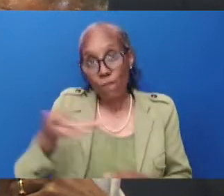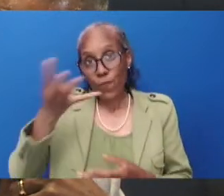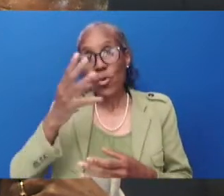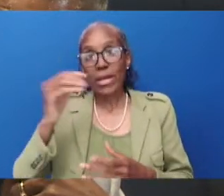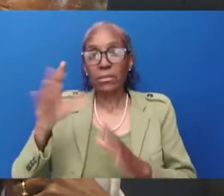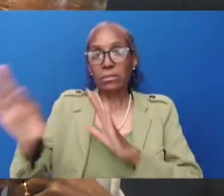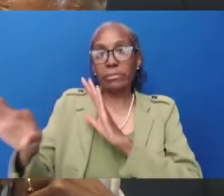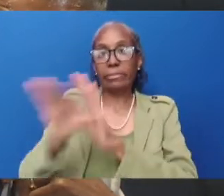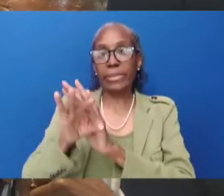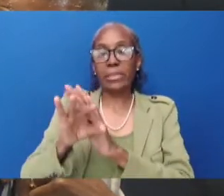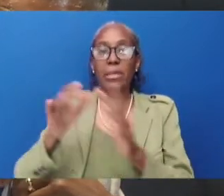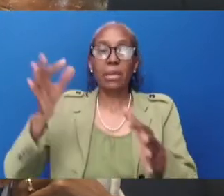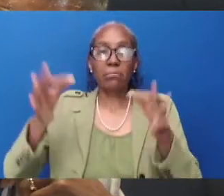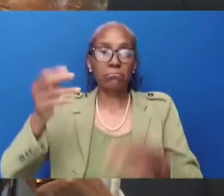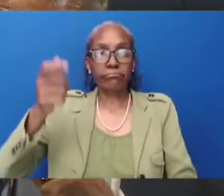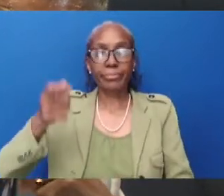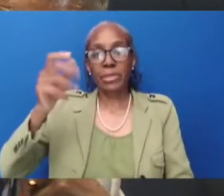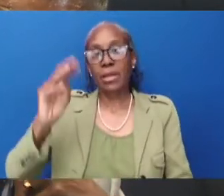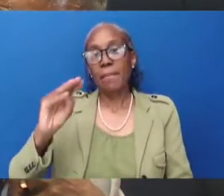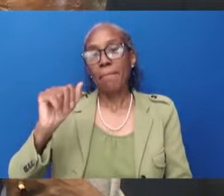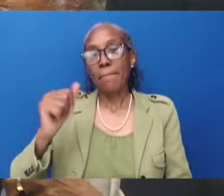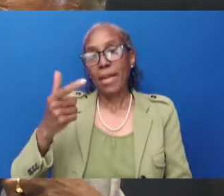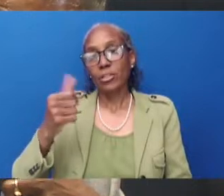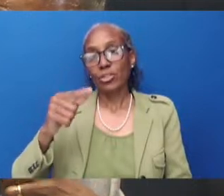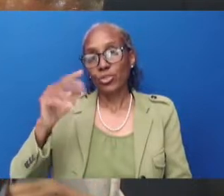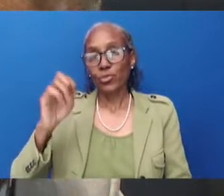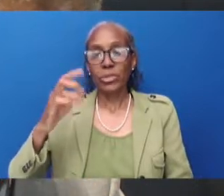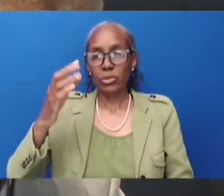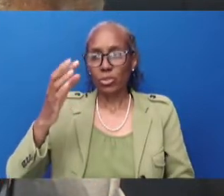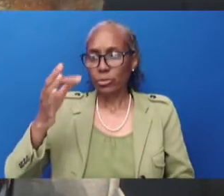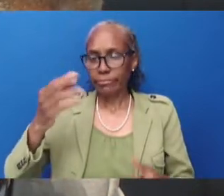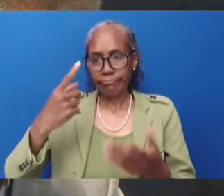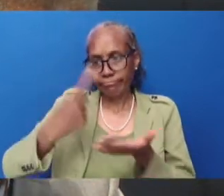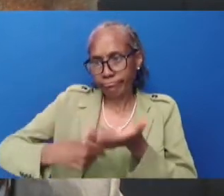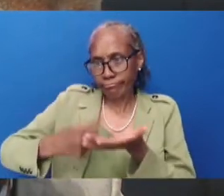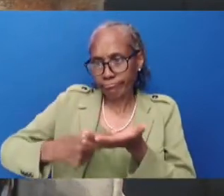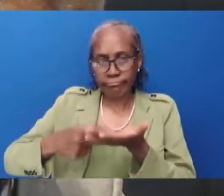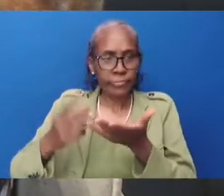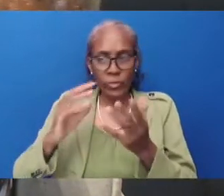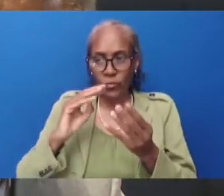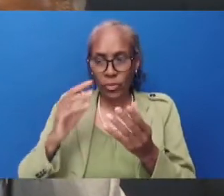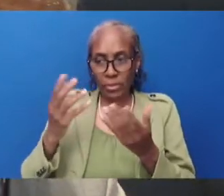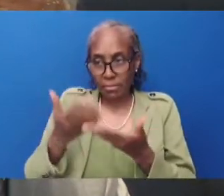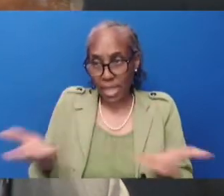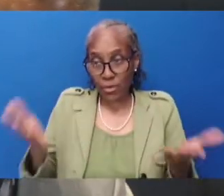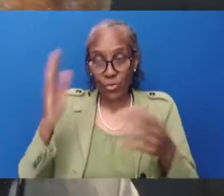IN HERE THAT THE FOUR COUNTIES SHALL ASSIGN A MAGISTRATE WITH